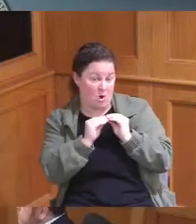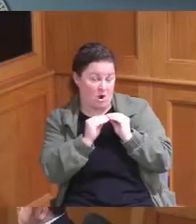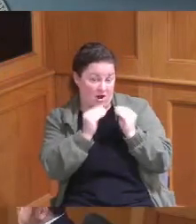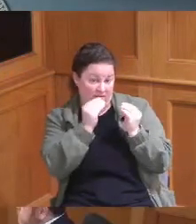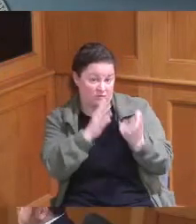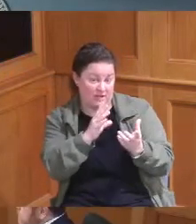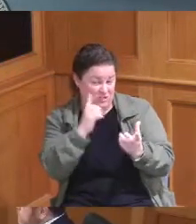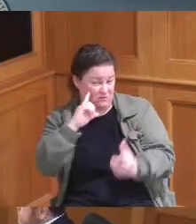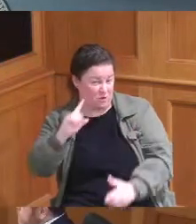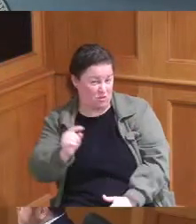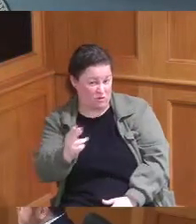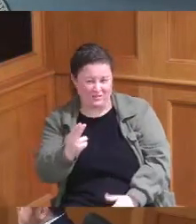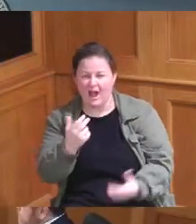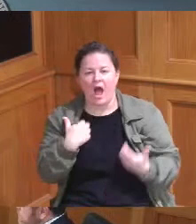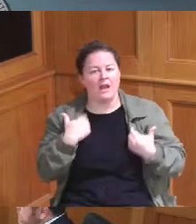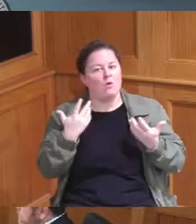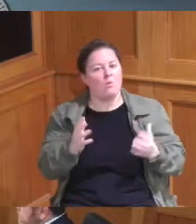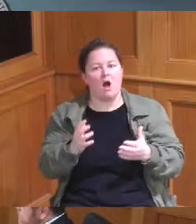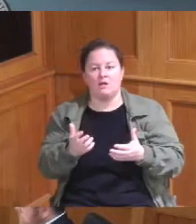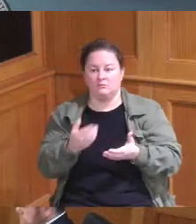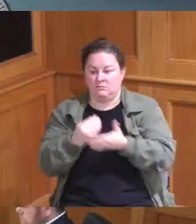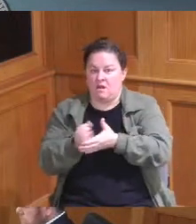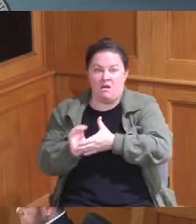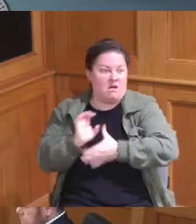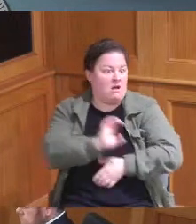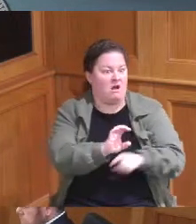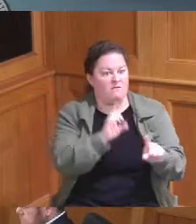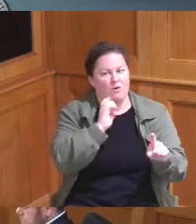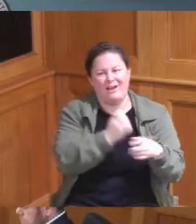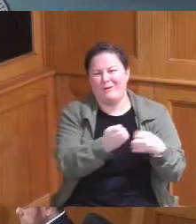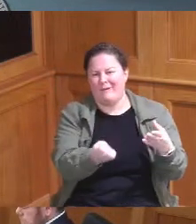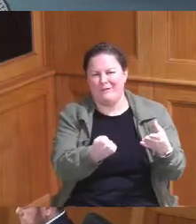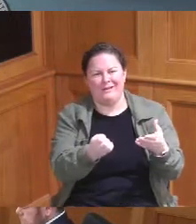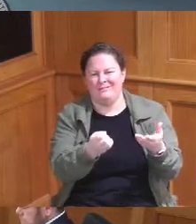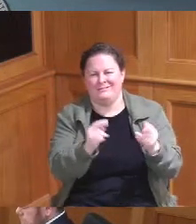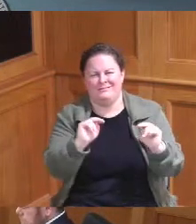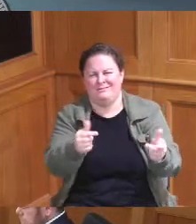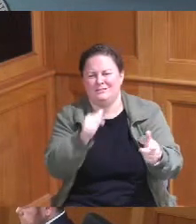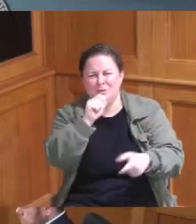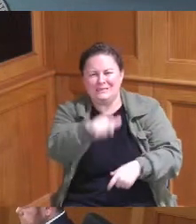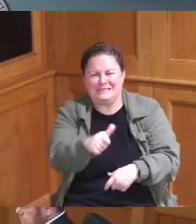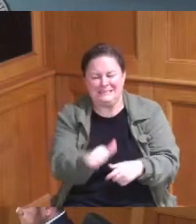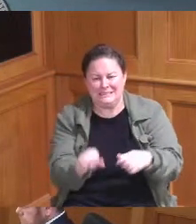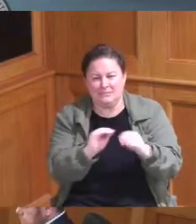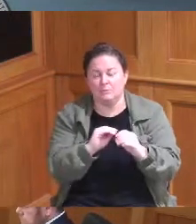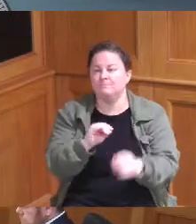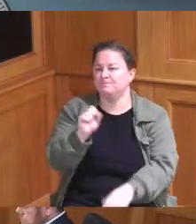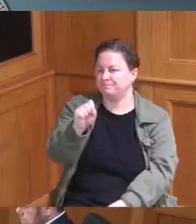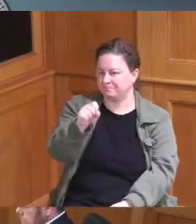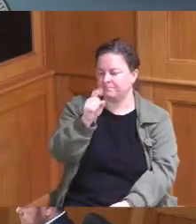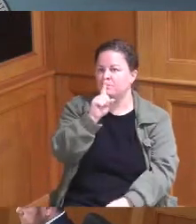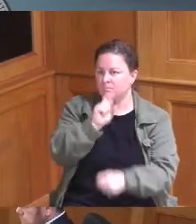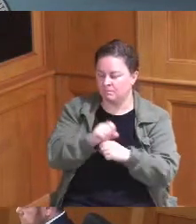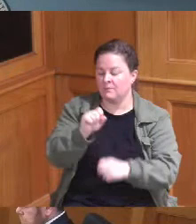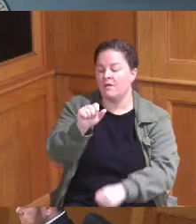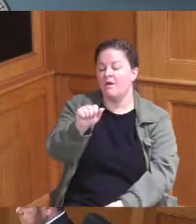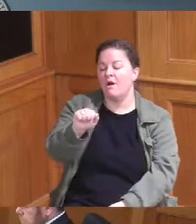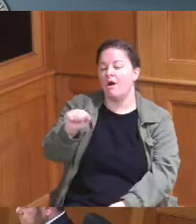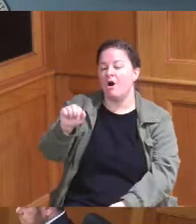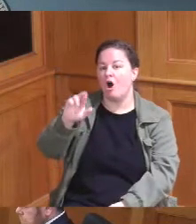needed yeah no so just very briefly the the in the ARPA public health Investments that we would be